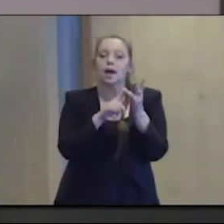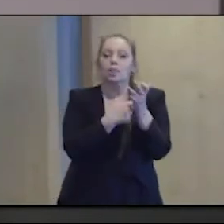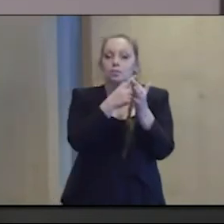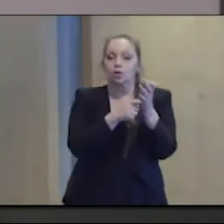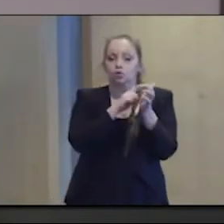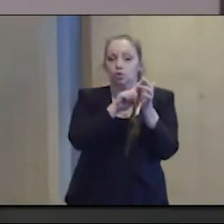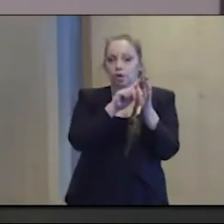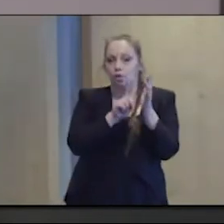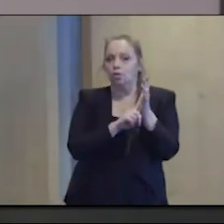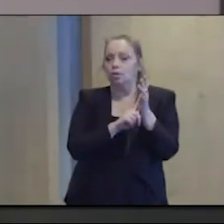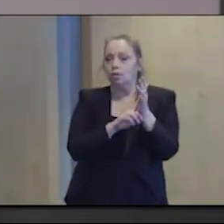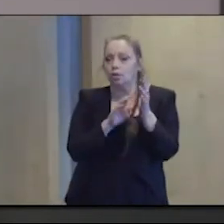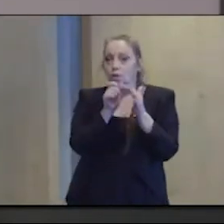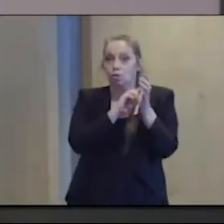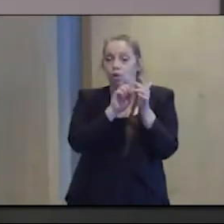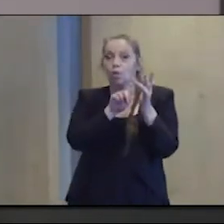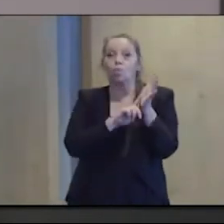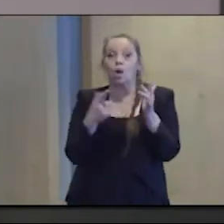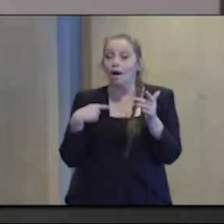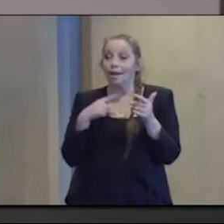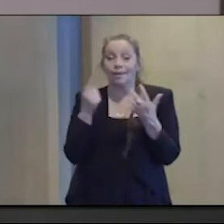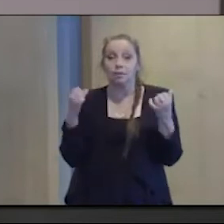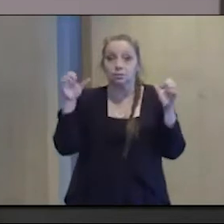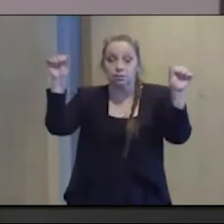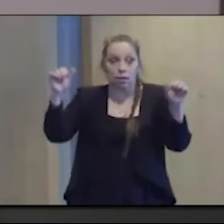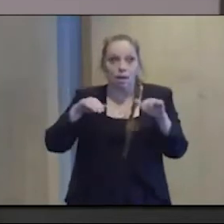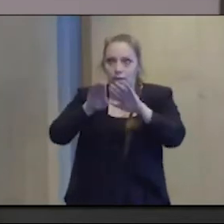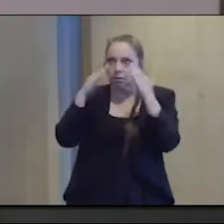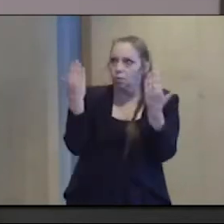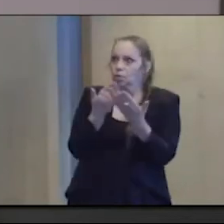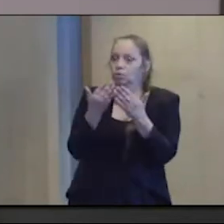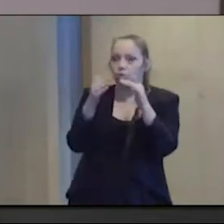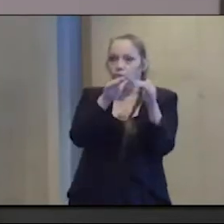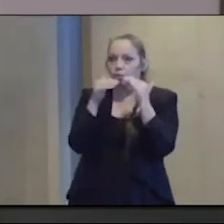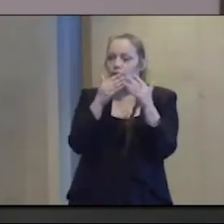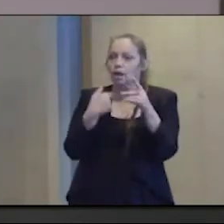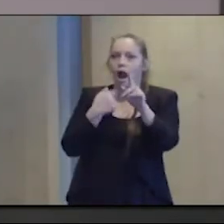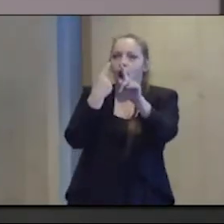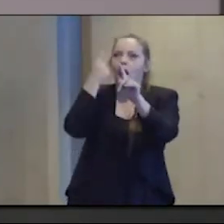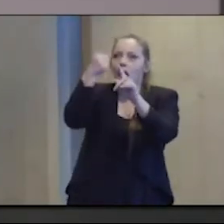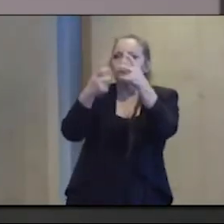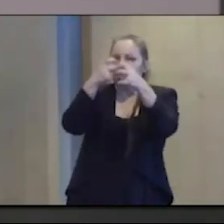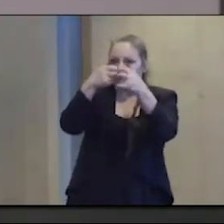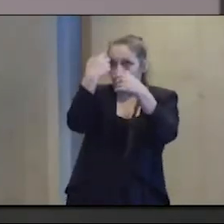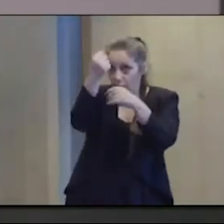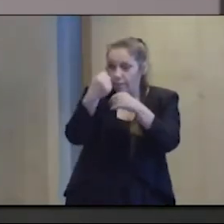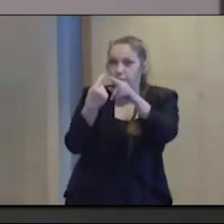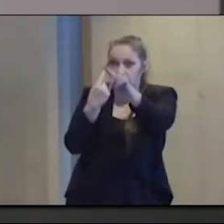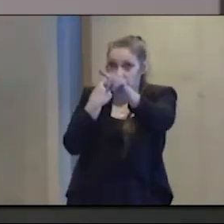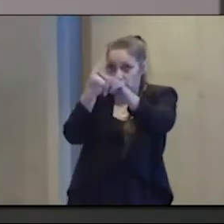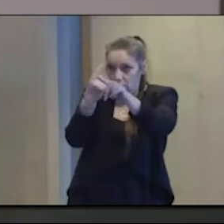that worked so we as a global community, we identified a problem and we took global